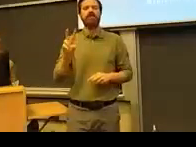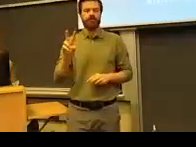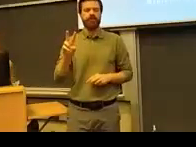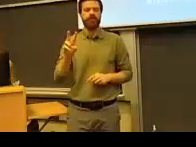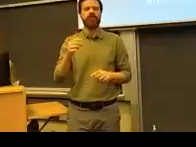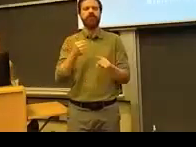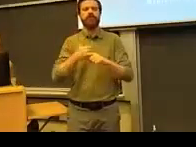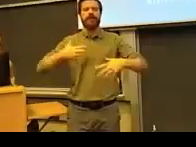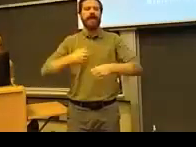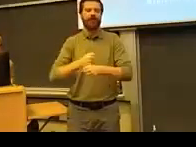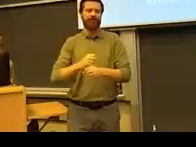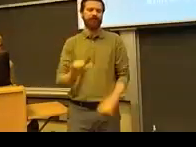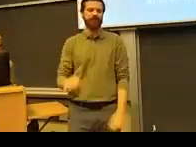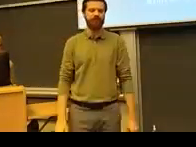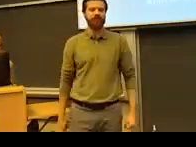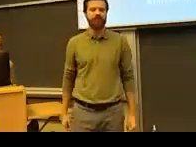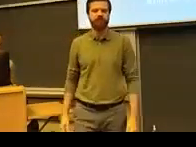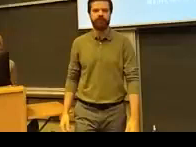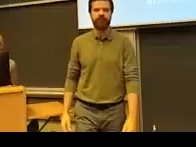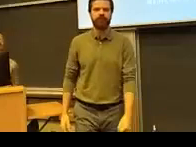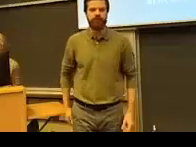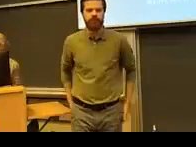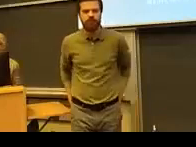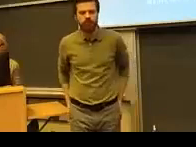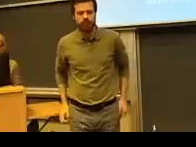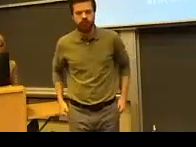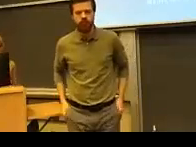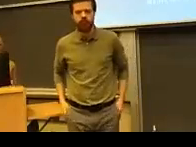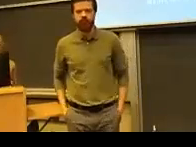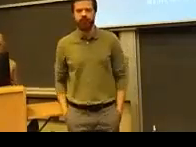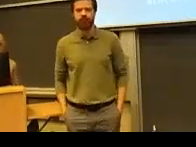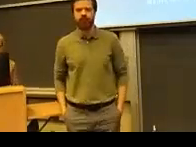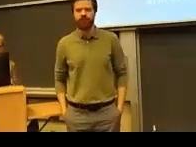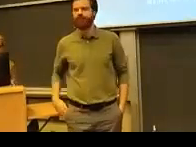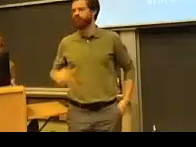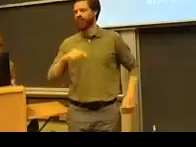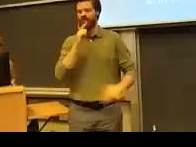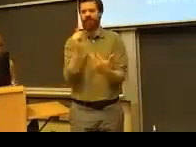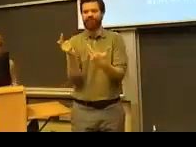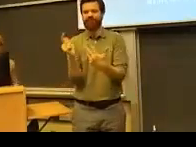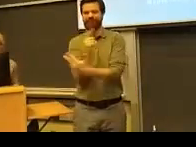acronym um so I'll start on the right hand side and make our way down to the right hand side of